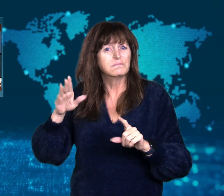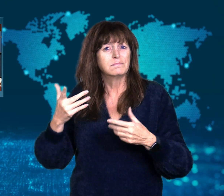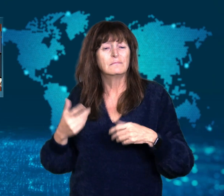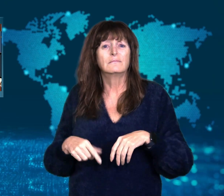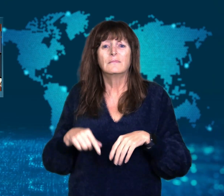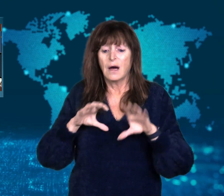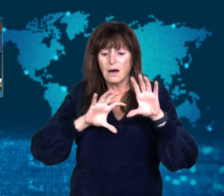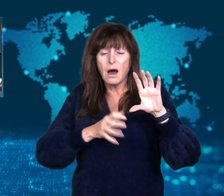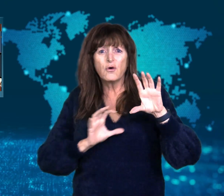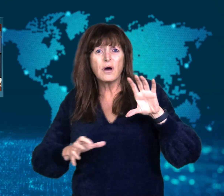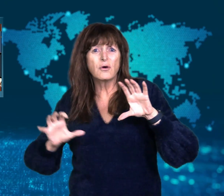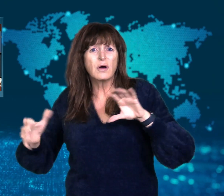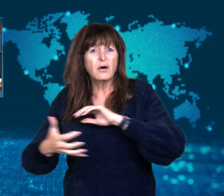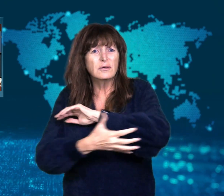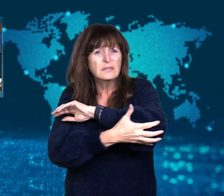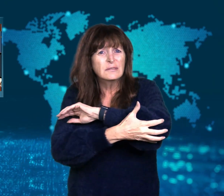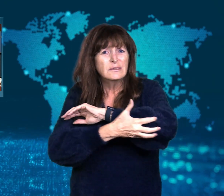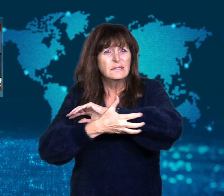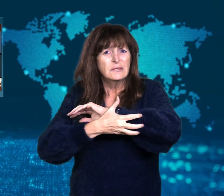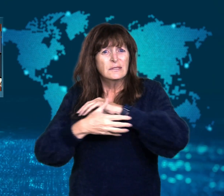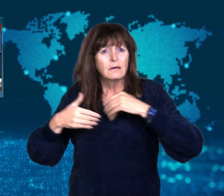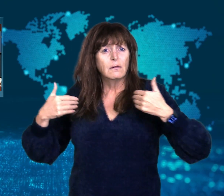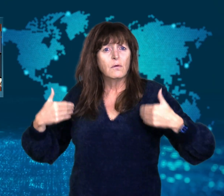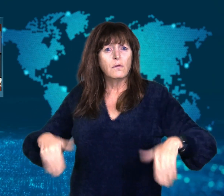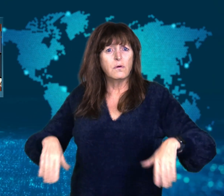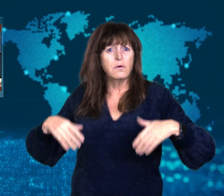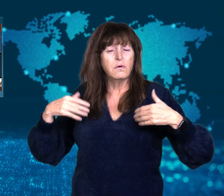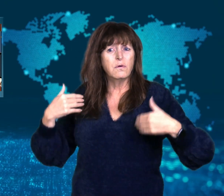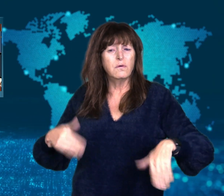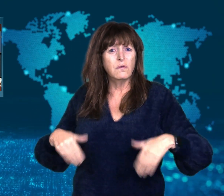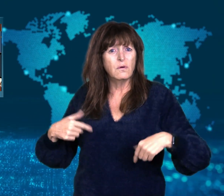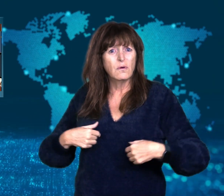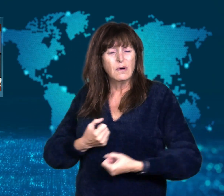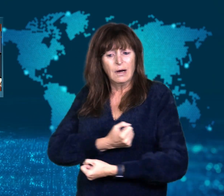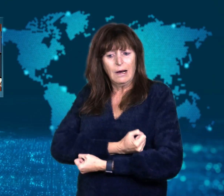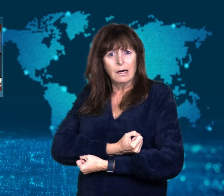poorer nations are becoming more vulnerable